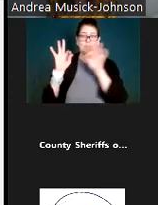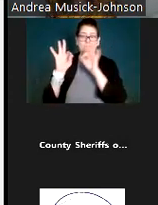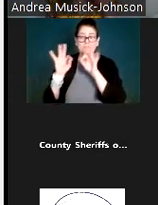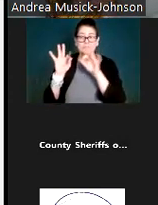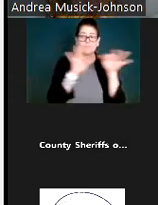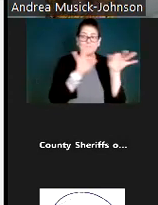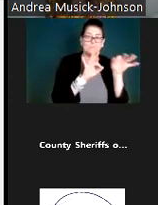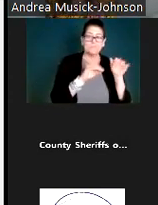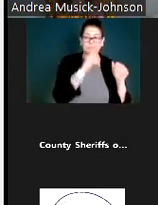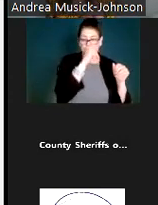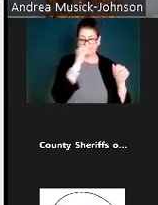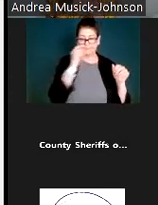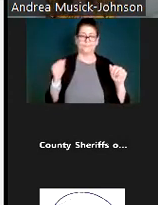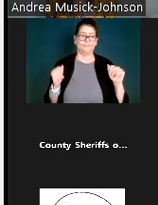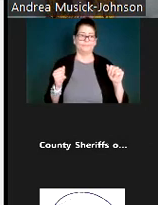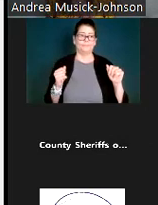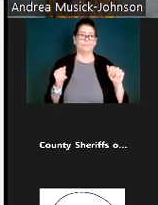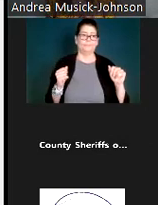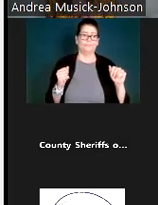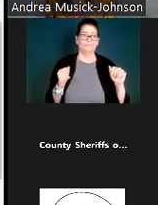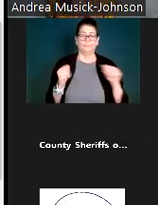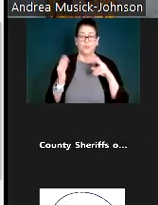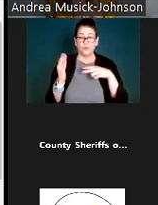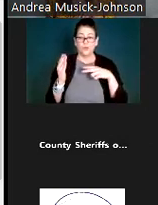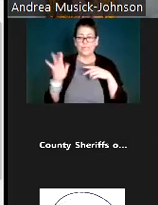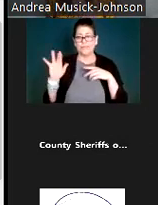little pop out messages, and you can read through them and then just click out of them.